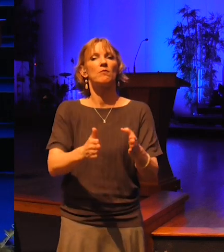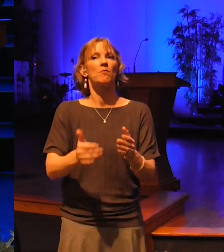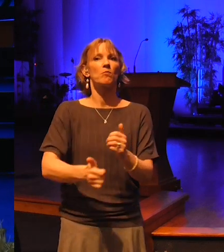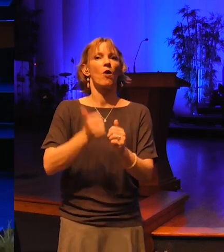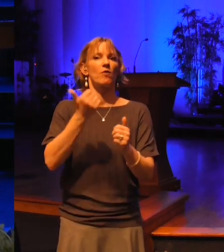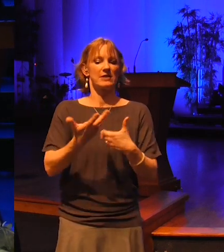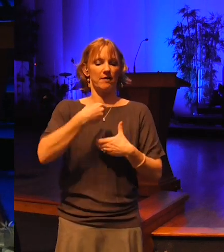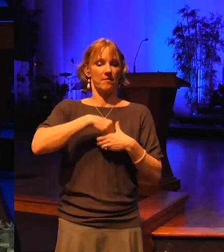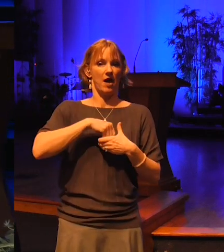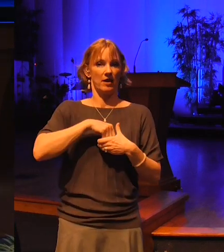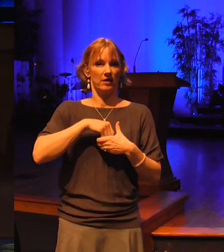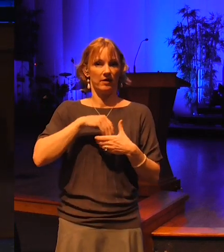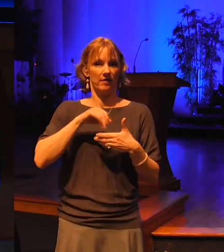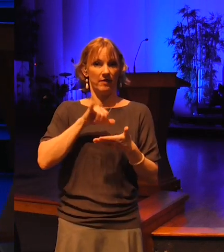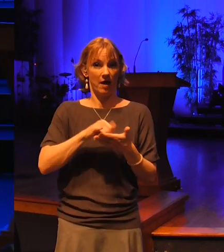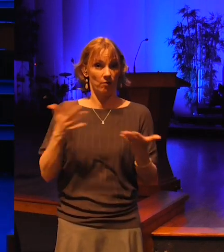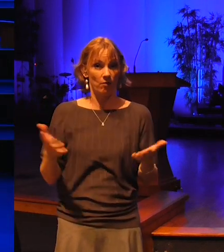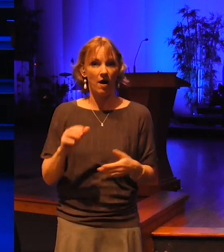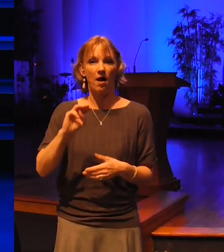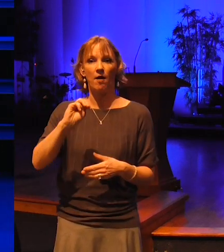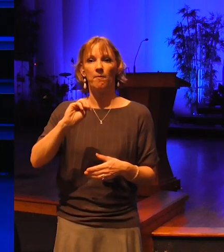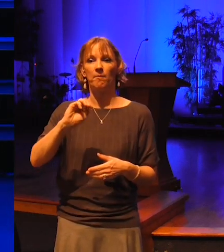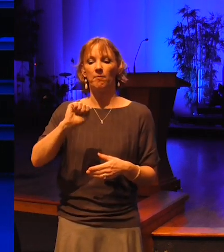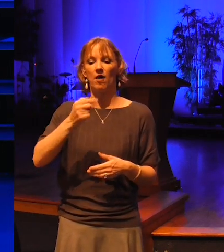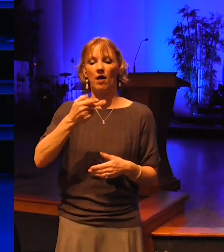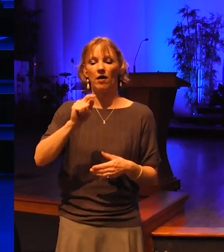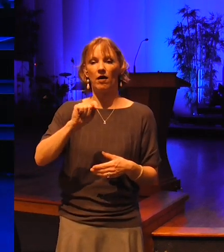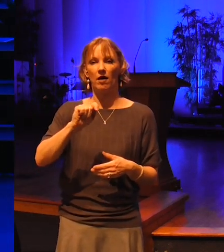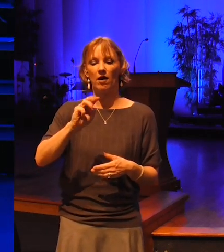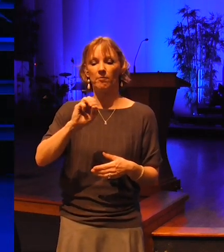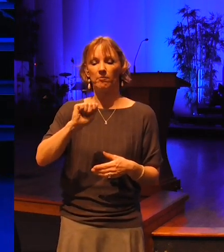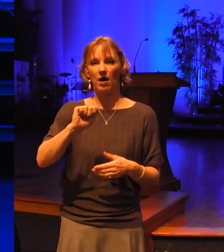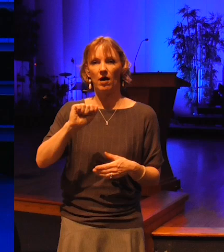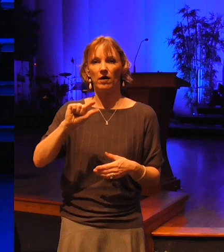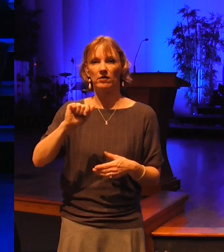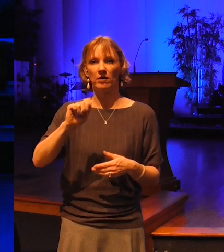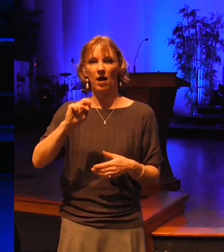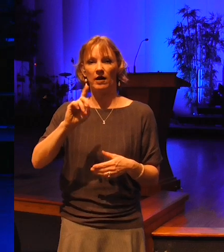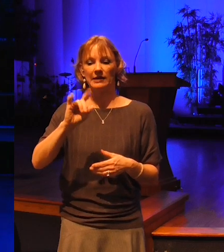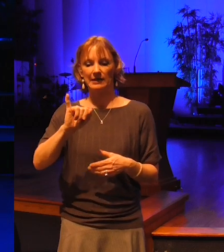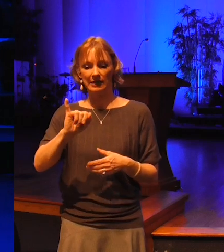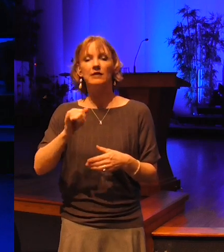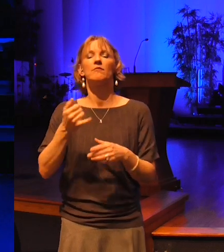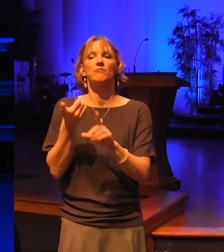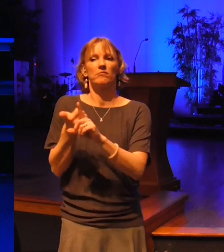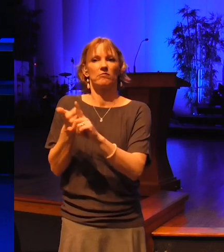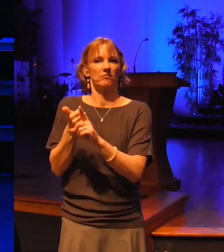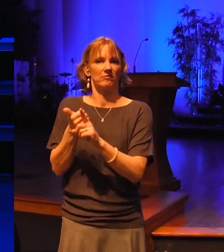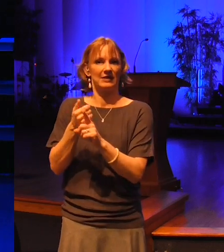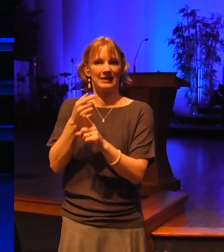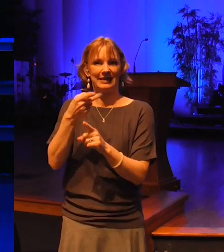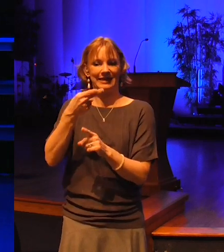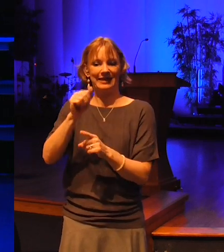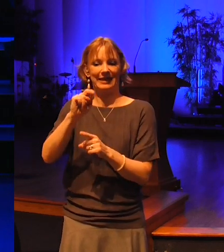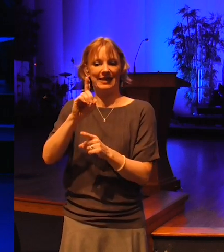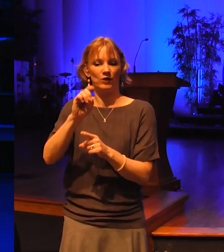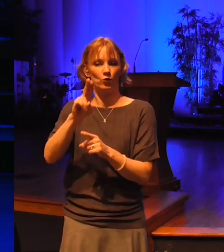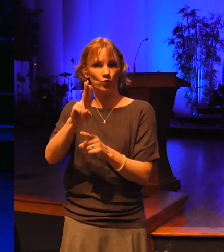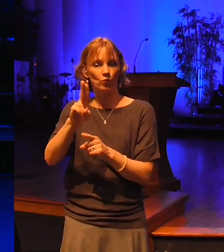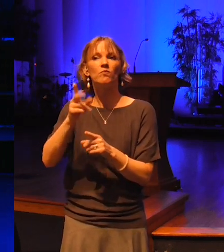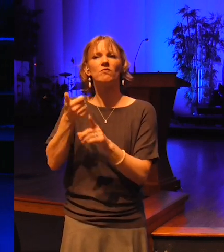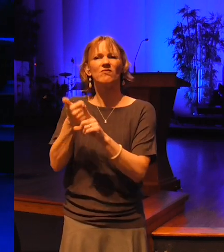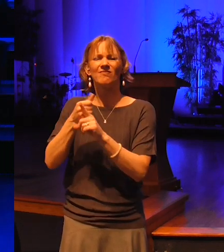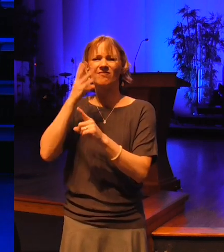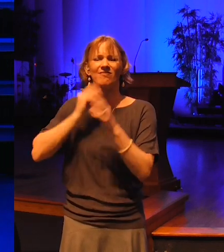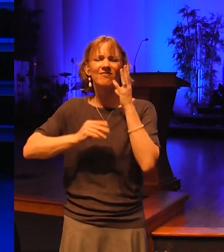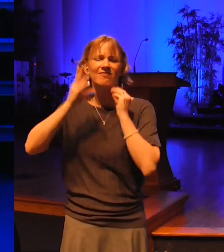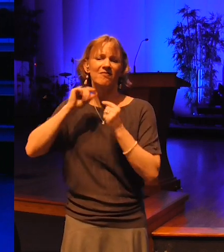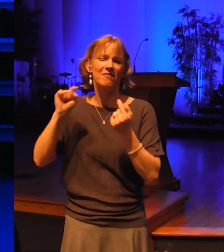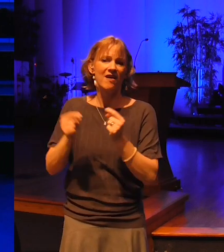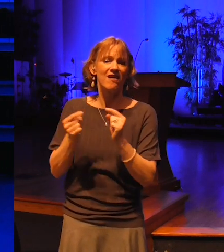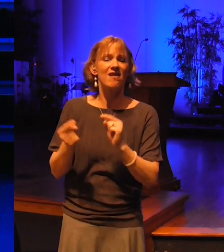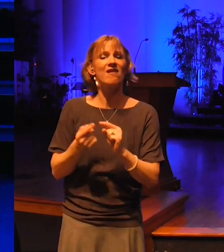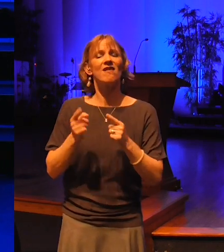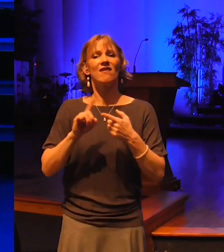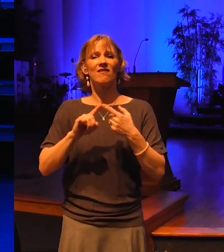Gandhi a Hindu who experienced the pain and the trauma of British colonialism and racism in South